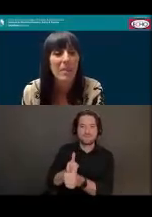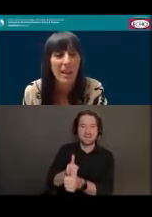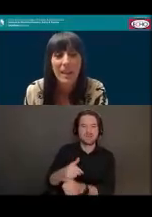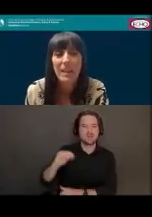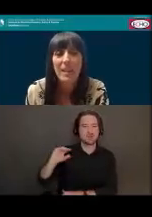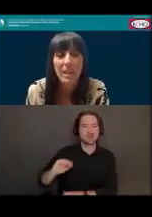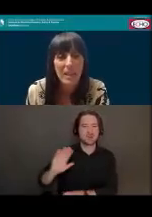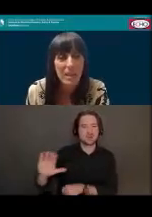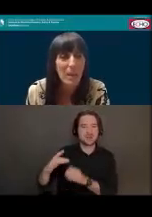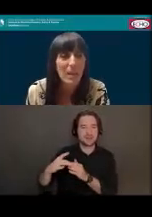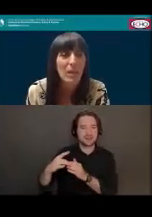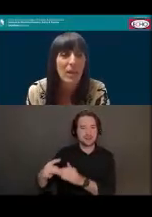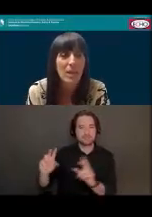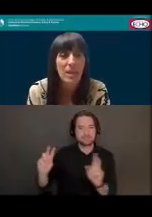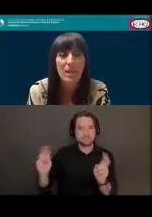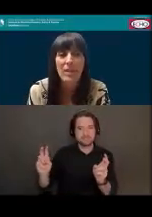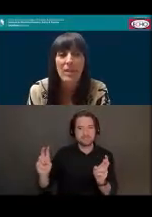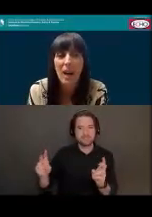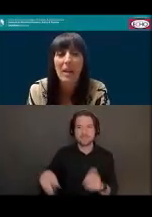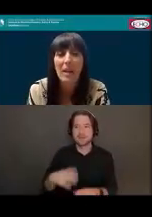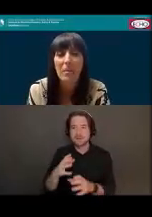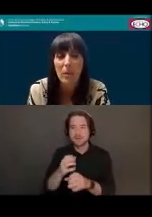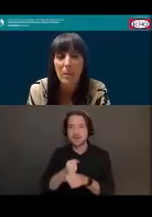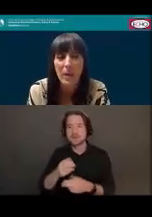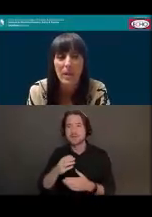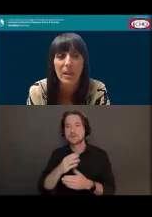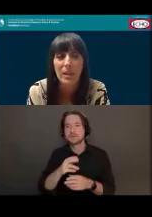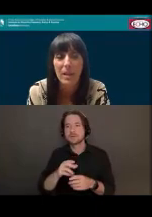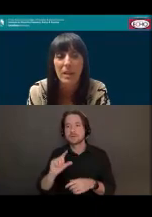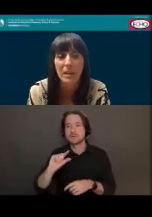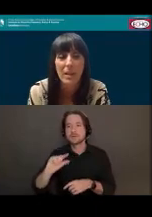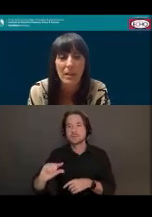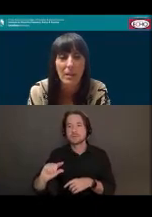taking small stretches of time with patients, along with